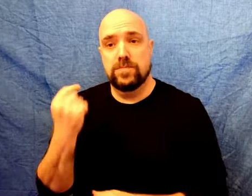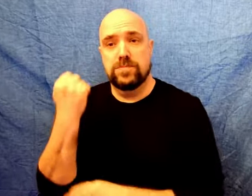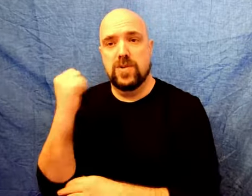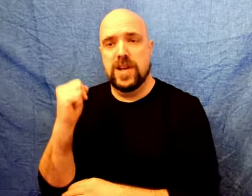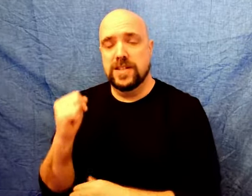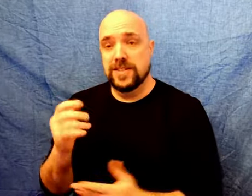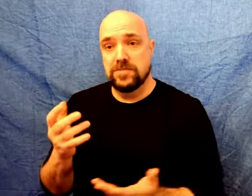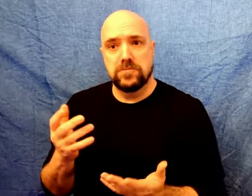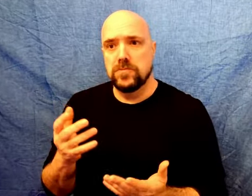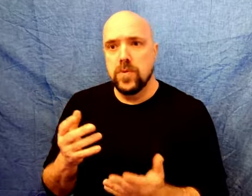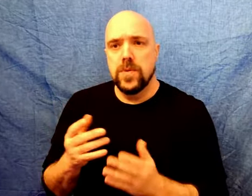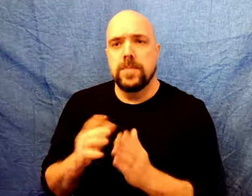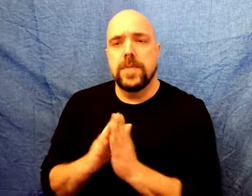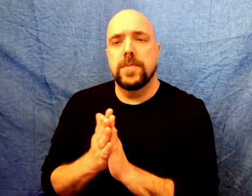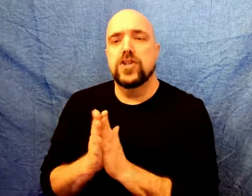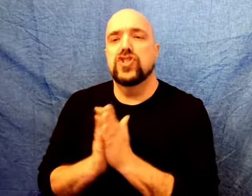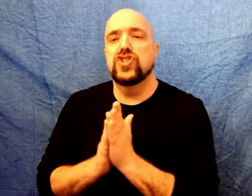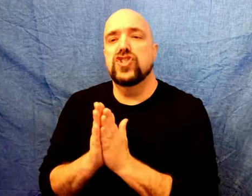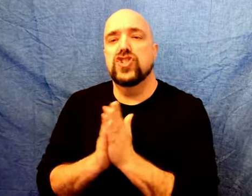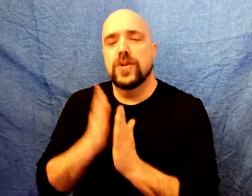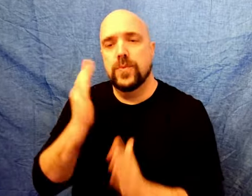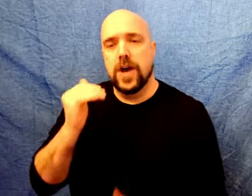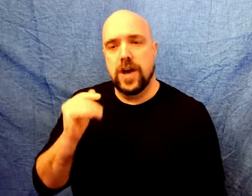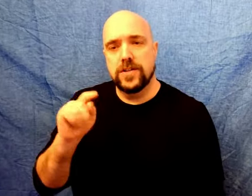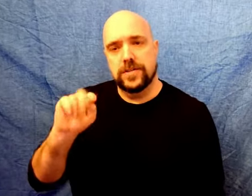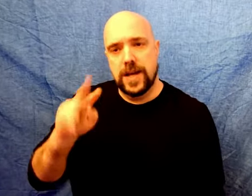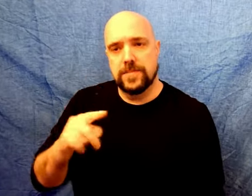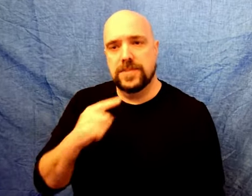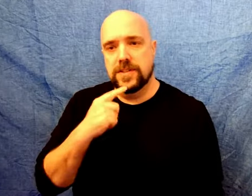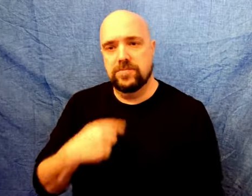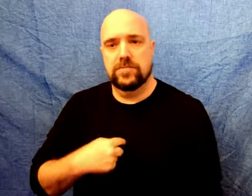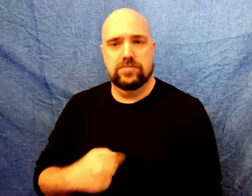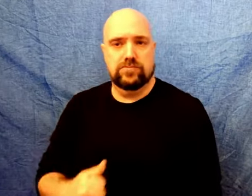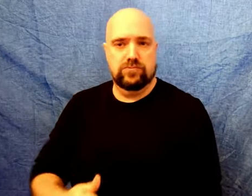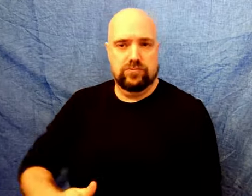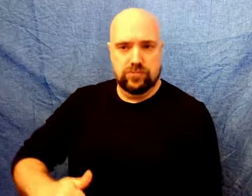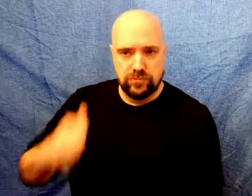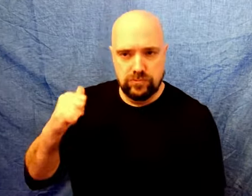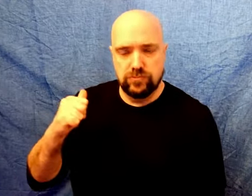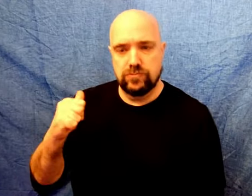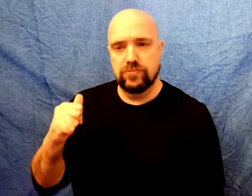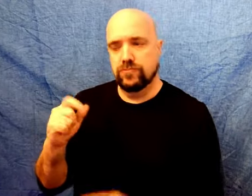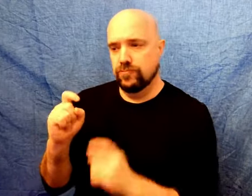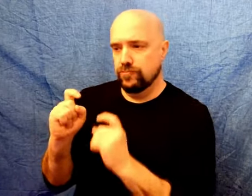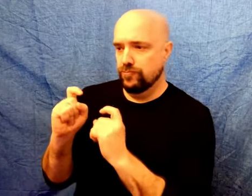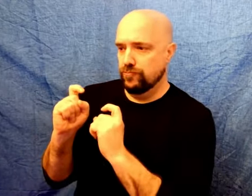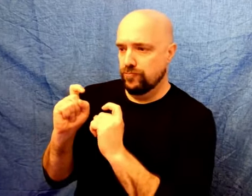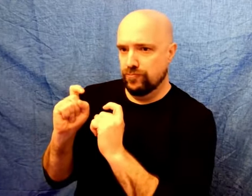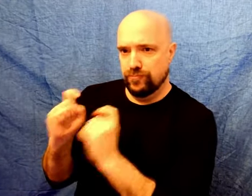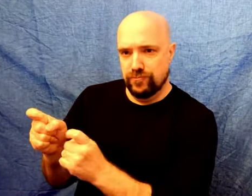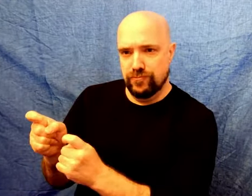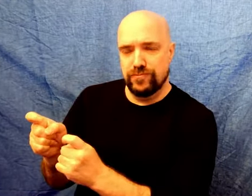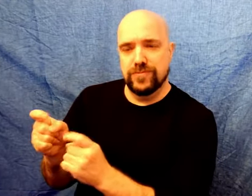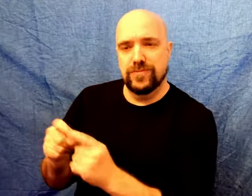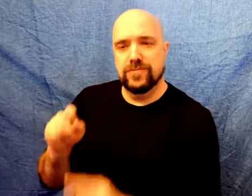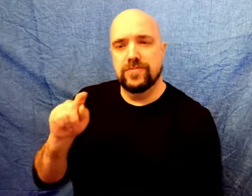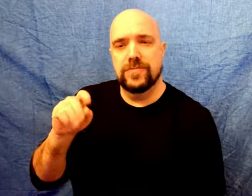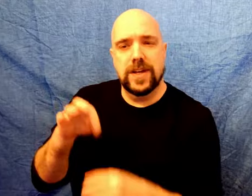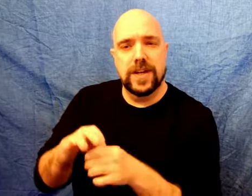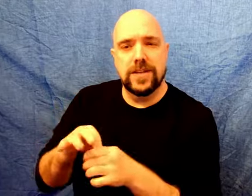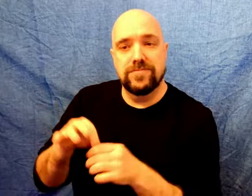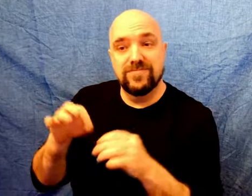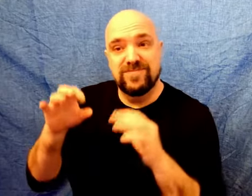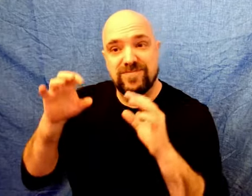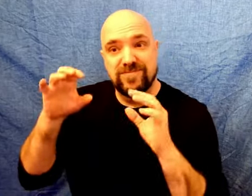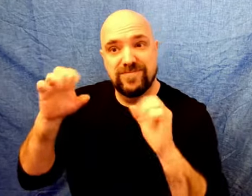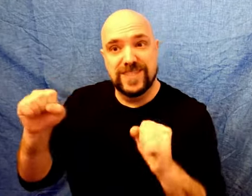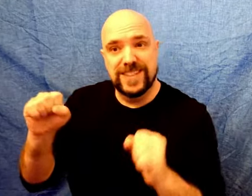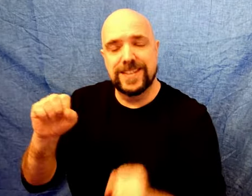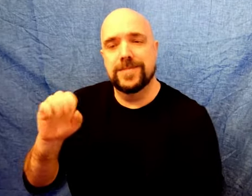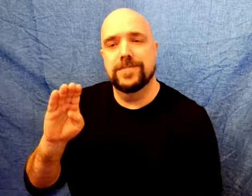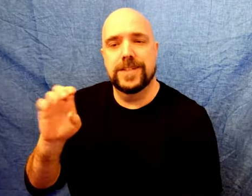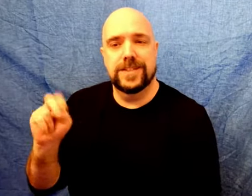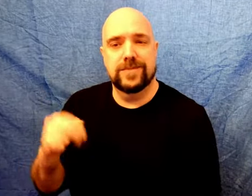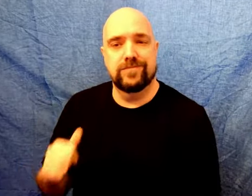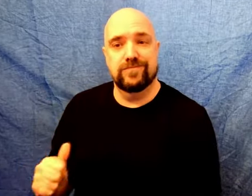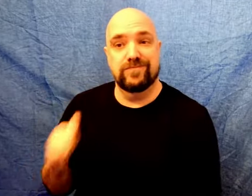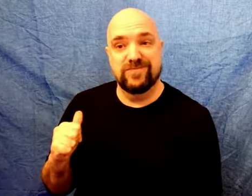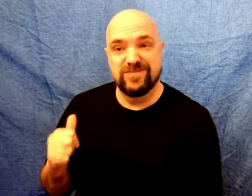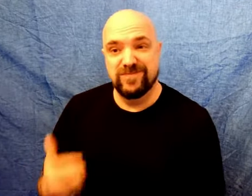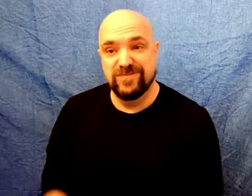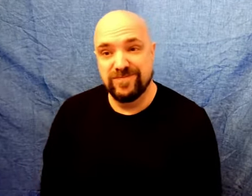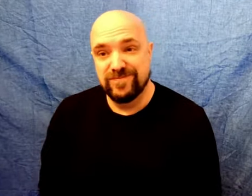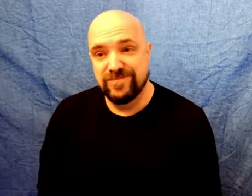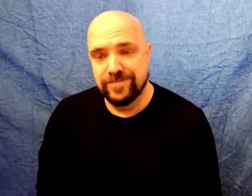Where the protest has became motivated based on Trump's comment that he will refuse to concede President Elected Bidden.